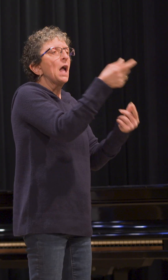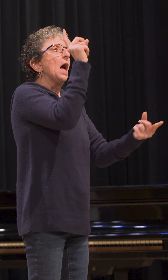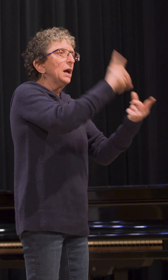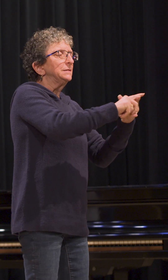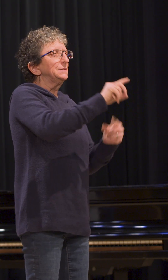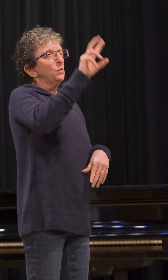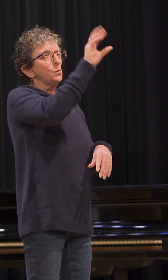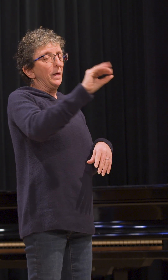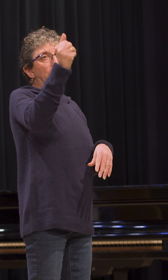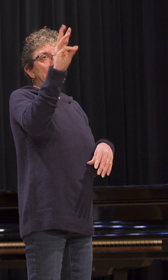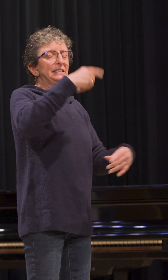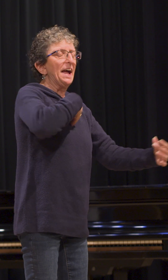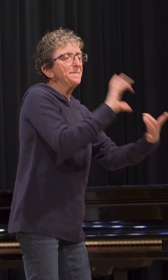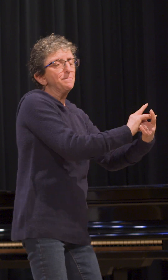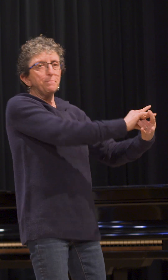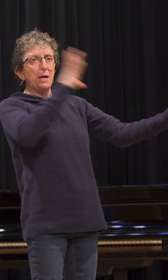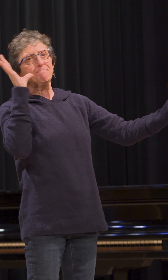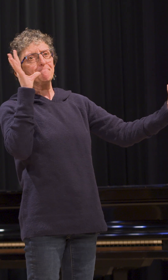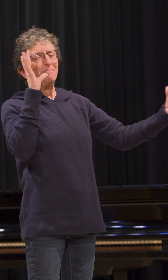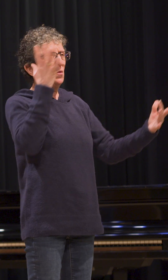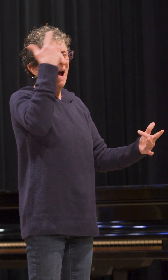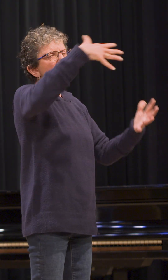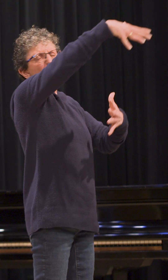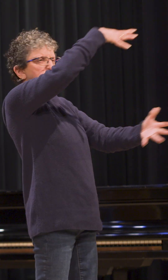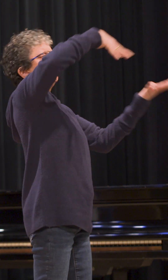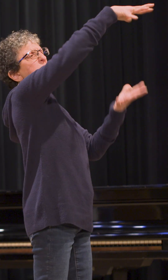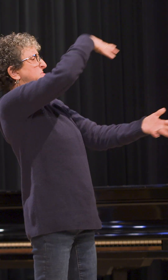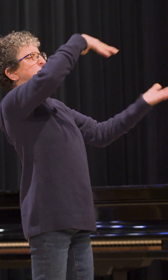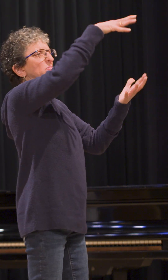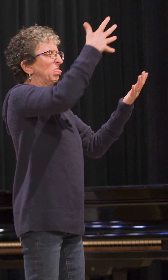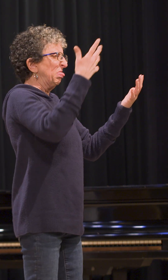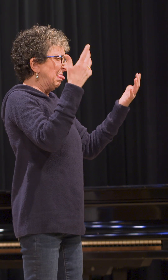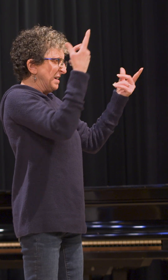After that, I had connected with my adopted sister every once in a while, but in 2006,